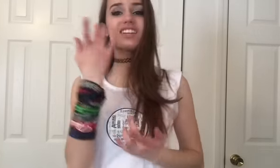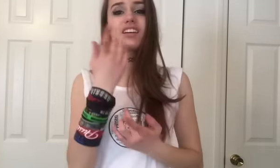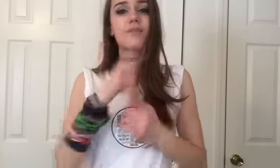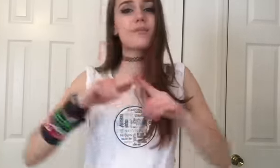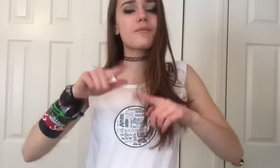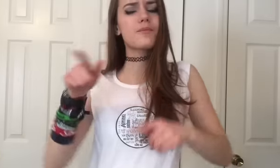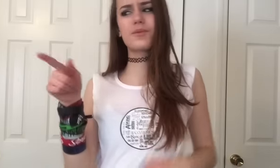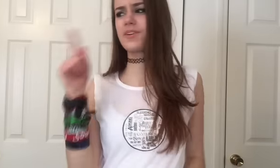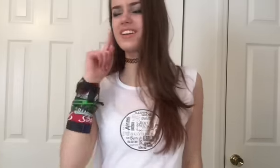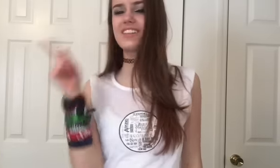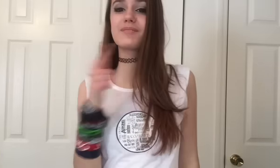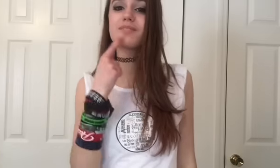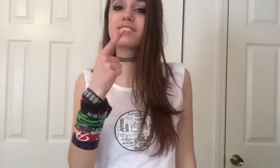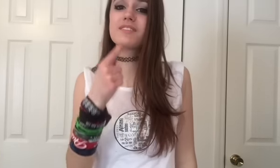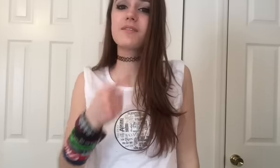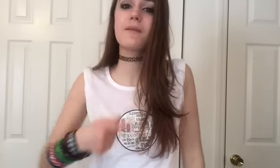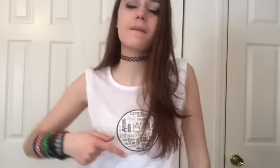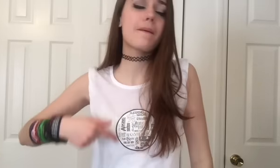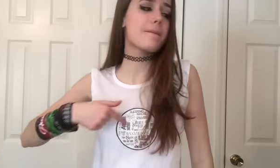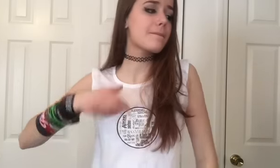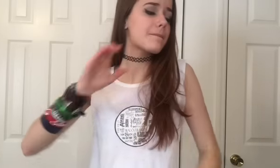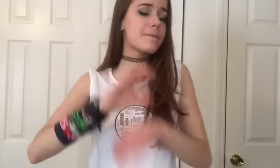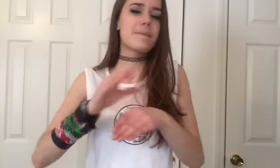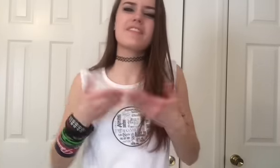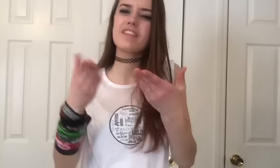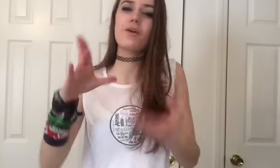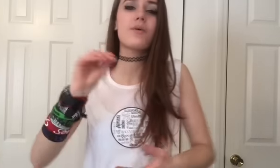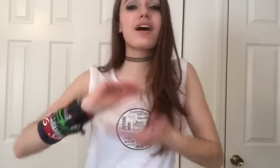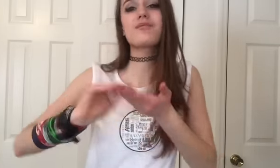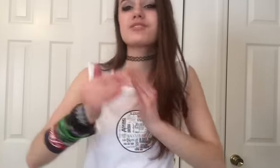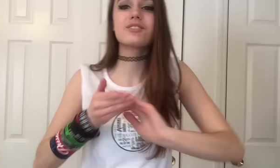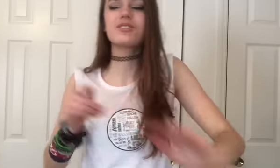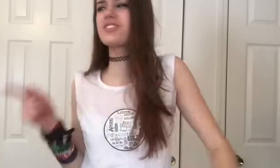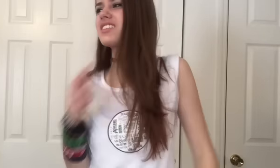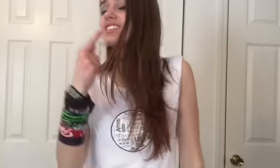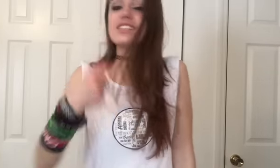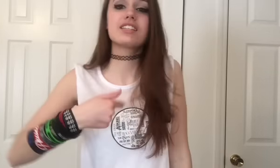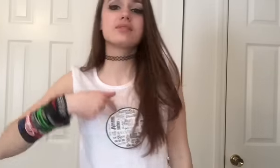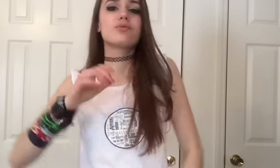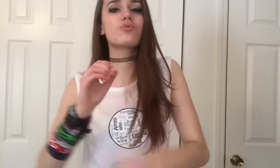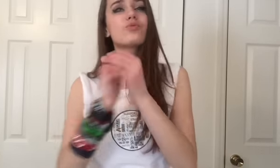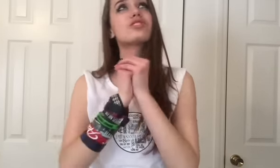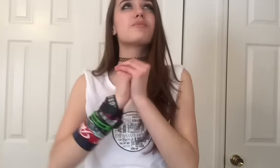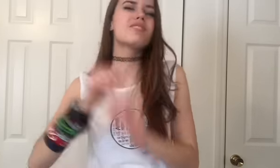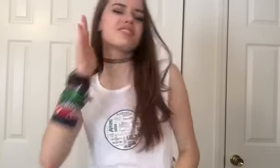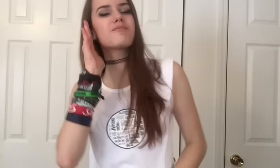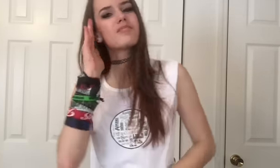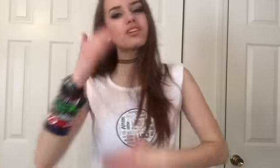you heard them say it my church offers no absolutes she tells me "worship in the bedroom"